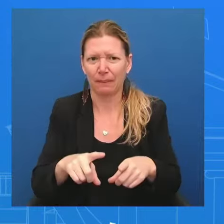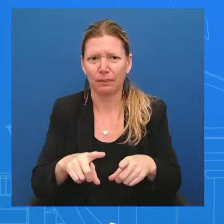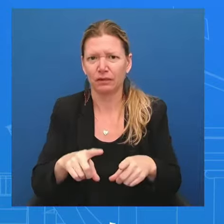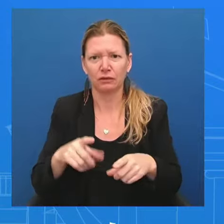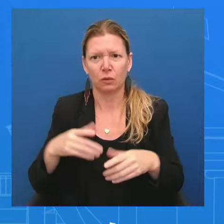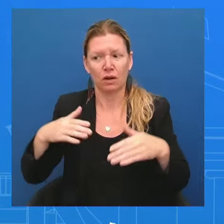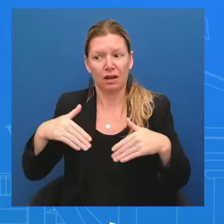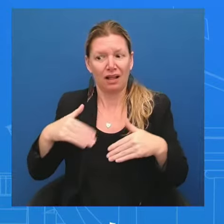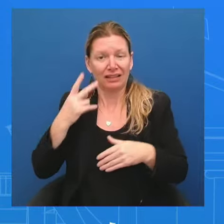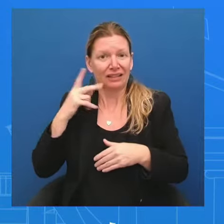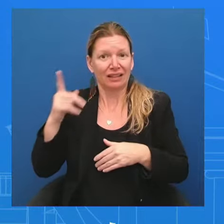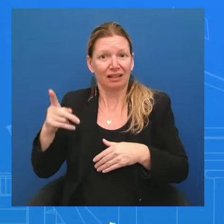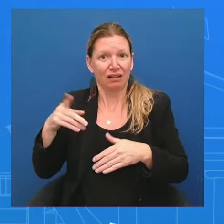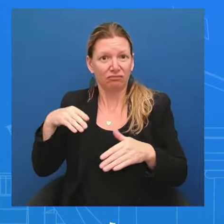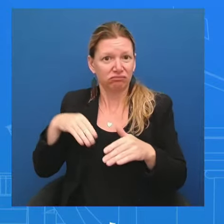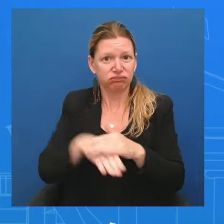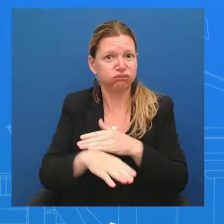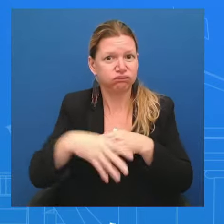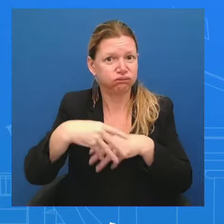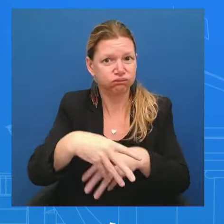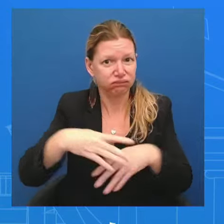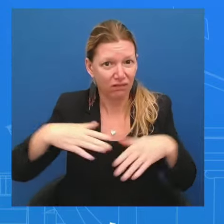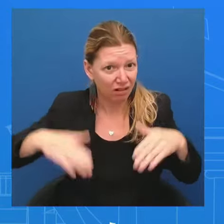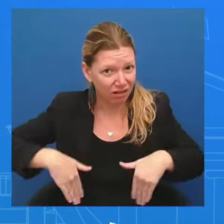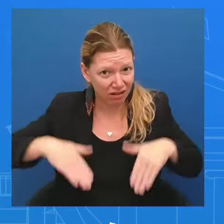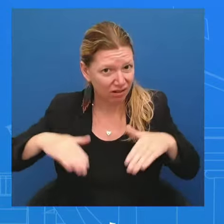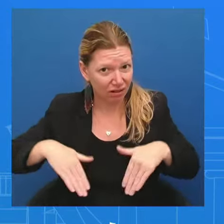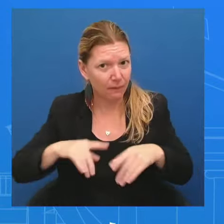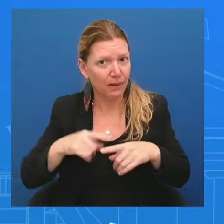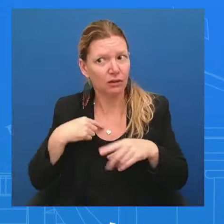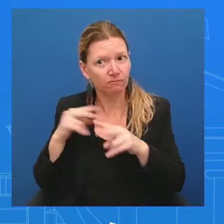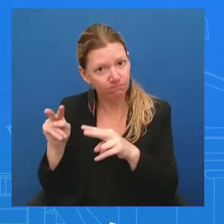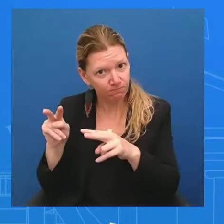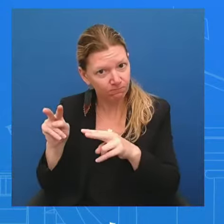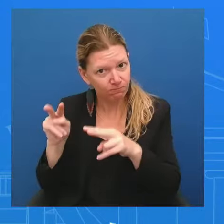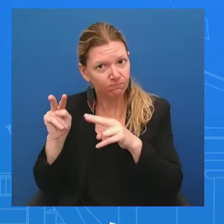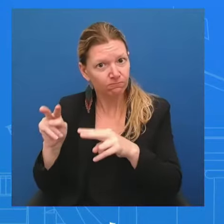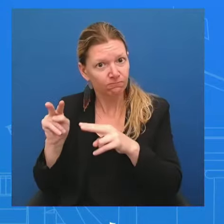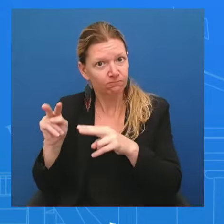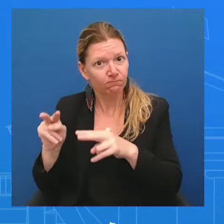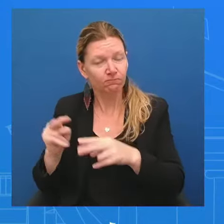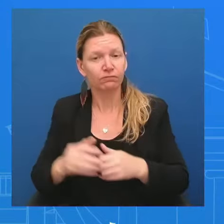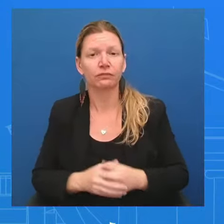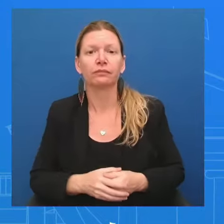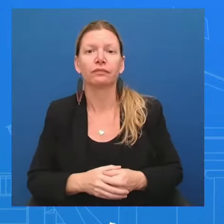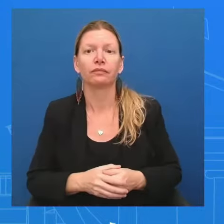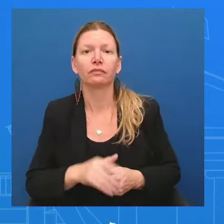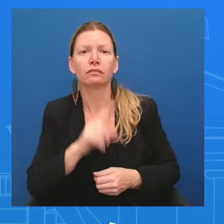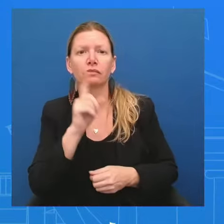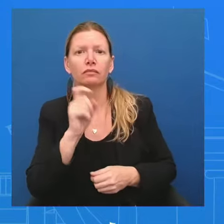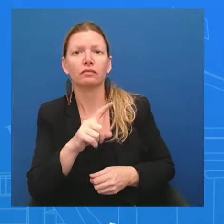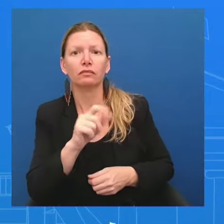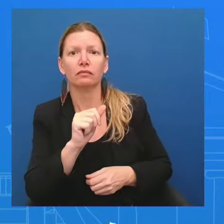Ms. Jean-Pierre: Okay. The Press: Admiral, you've said repeatedly that the US doesn't want to see a major ground operation in Rafah,